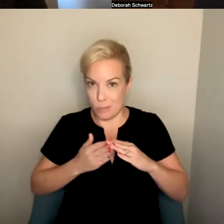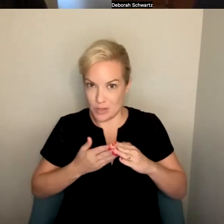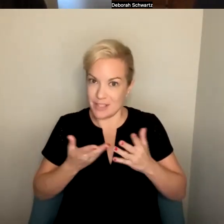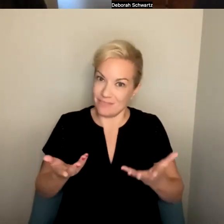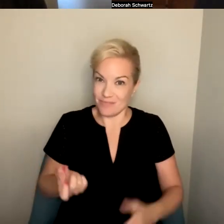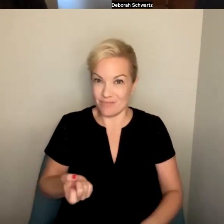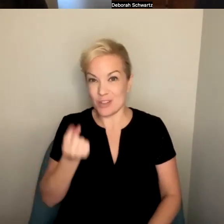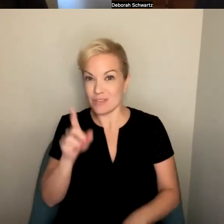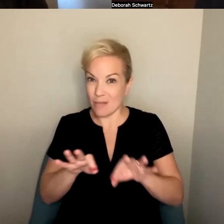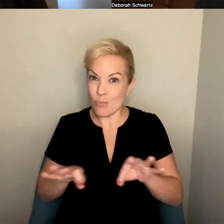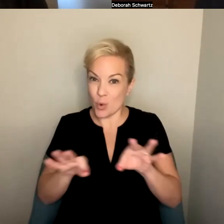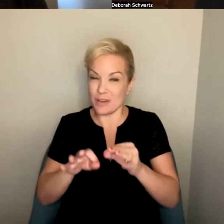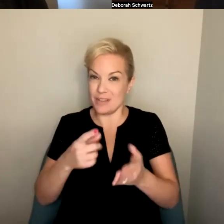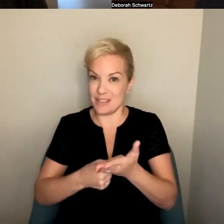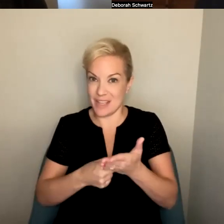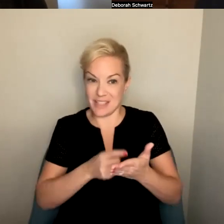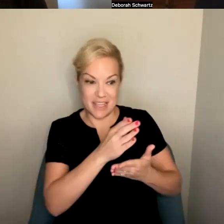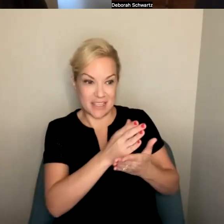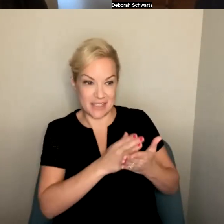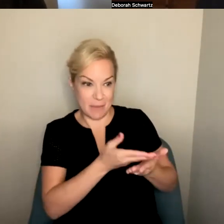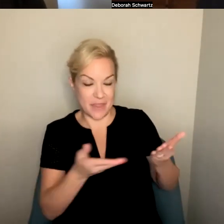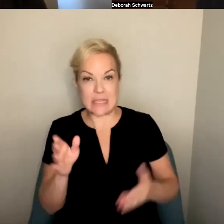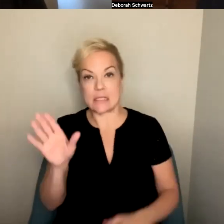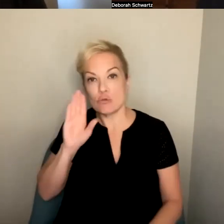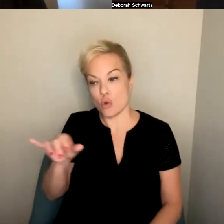talk about too is that some of these things like the masks and stories and even knowledge